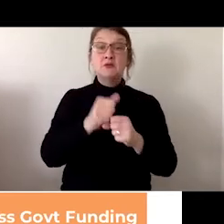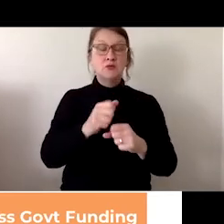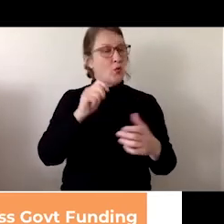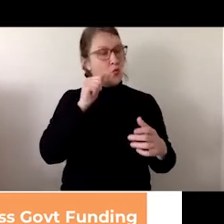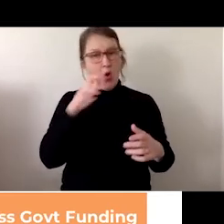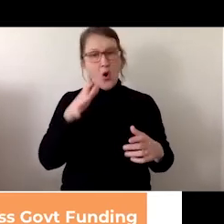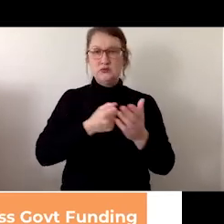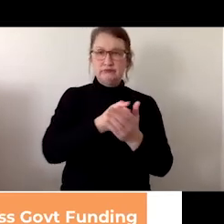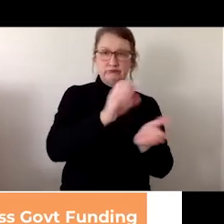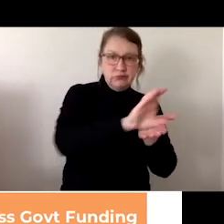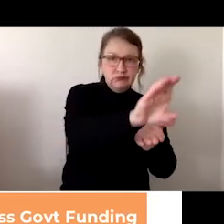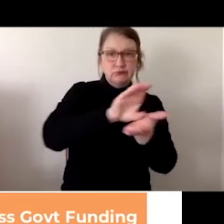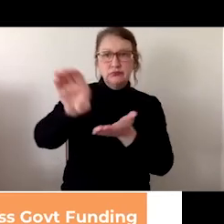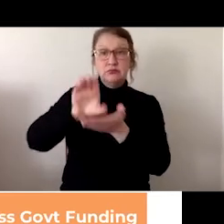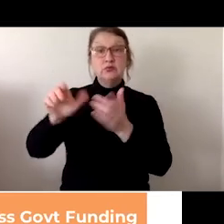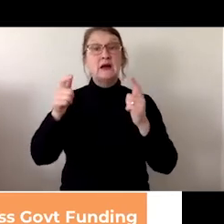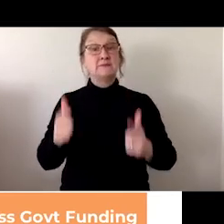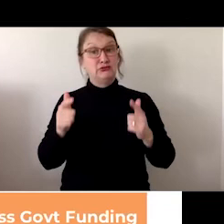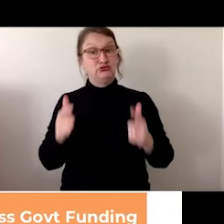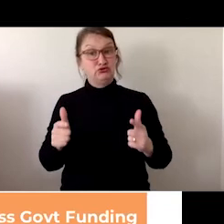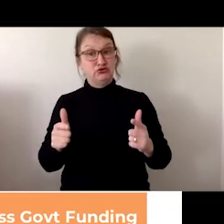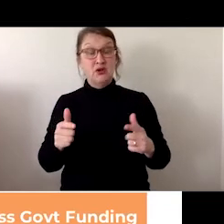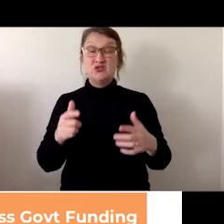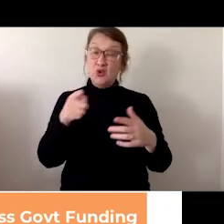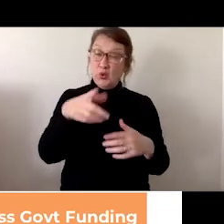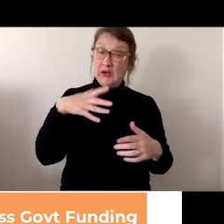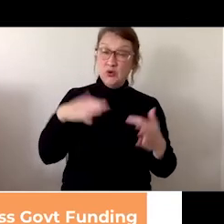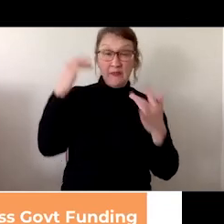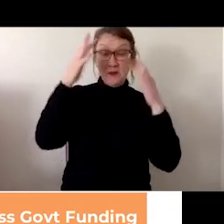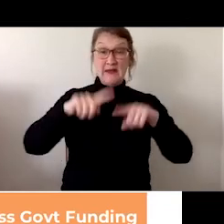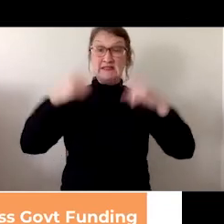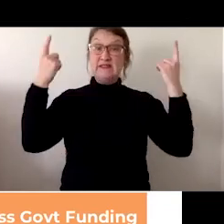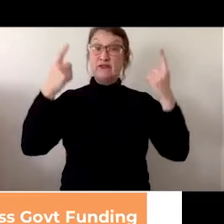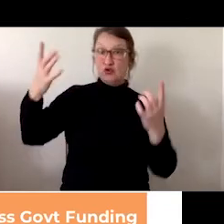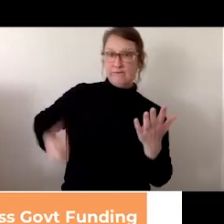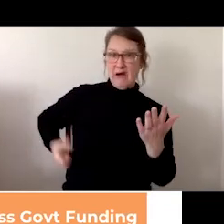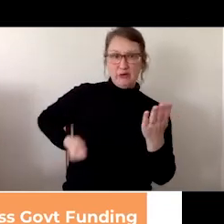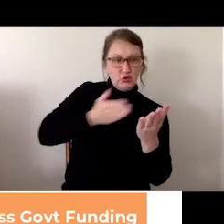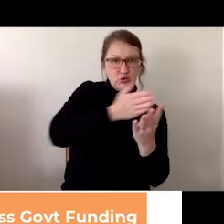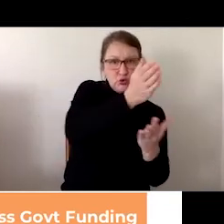for alternative revenue streams partnering to reduce costs and increase efficiency.